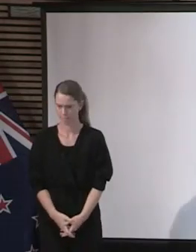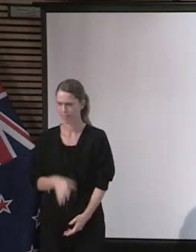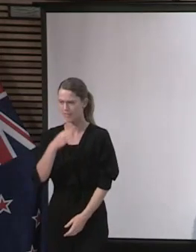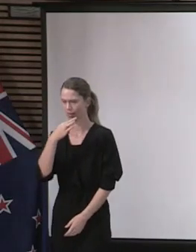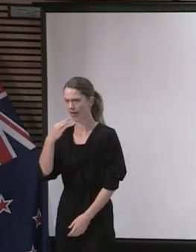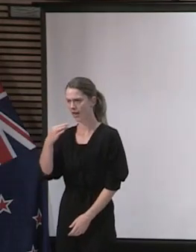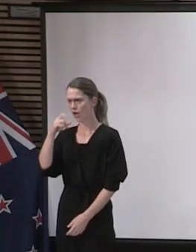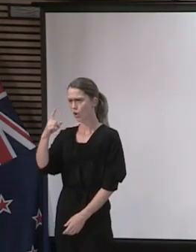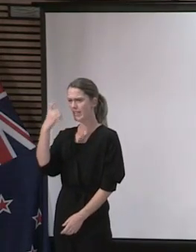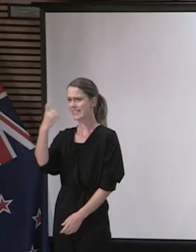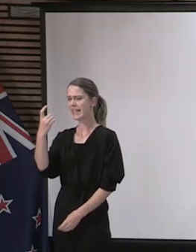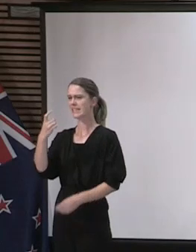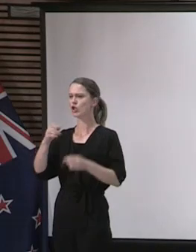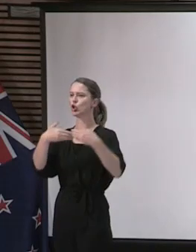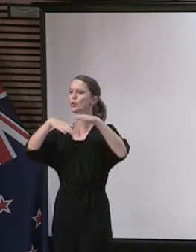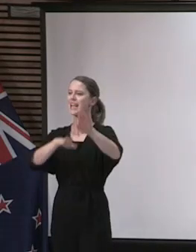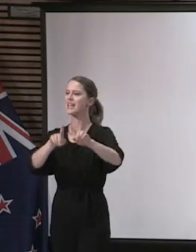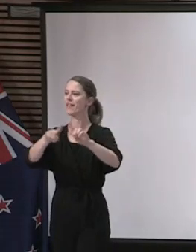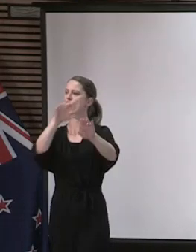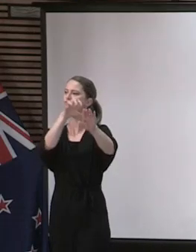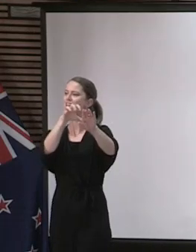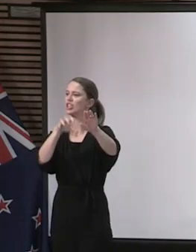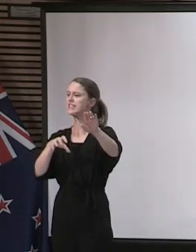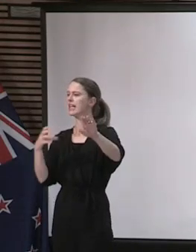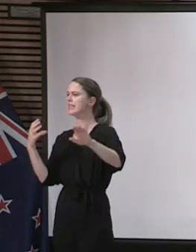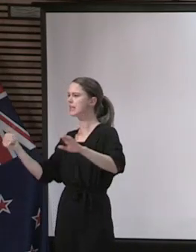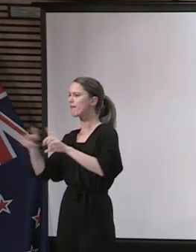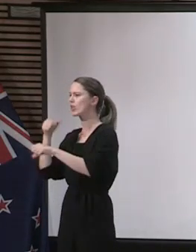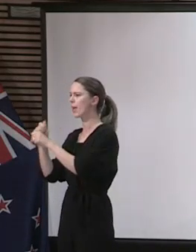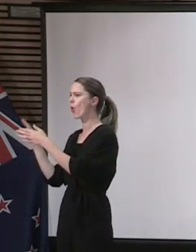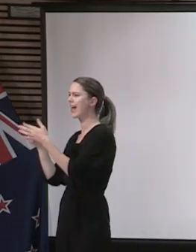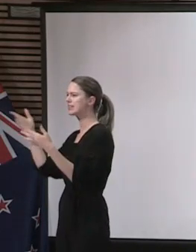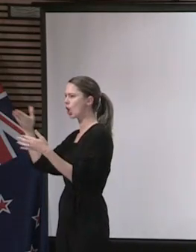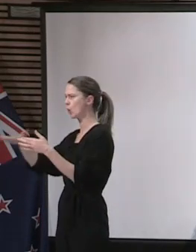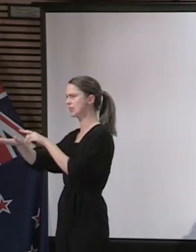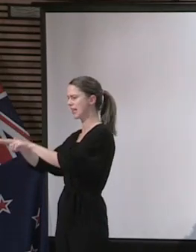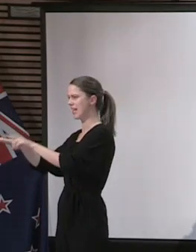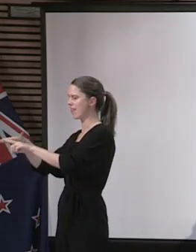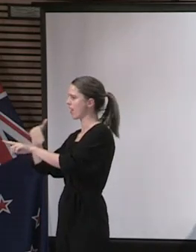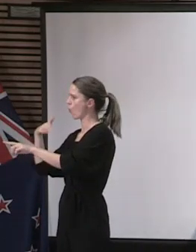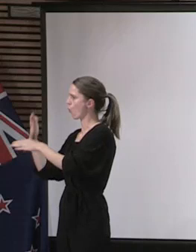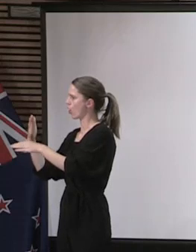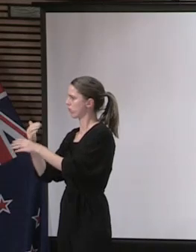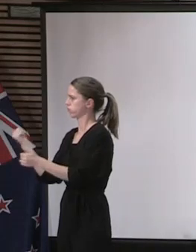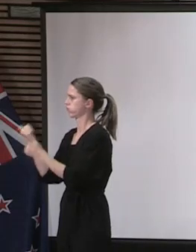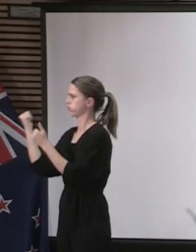We are making it on the 11th. Prime Minister, did you consider dropping the